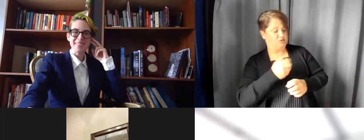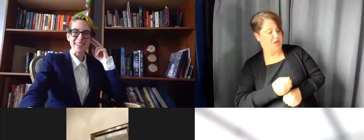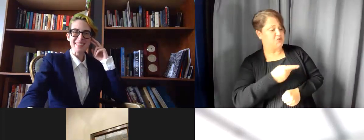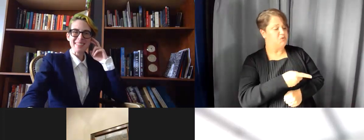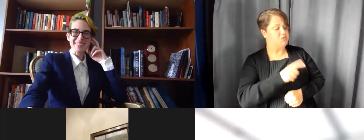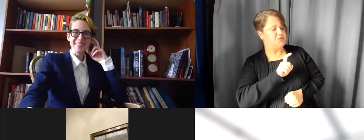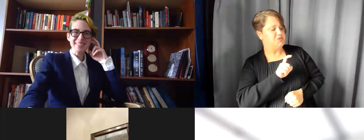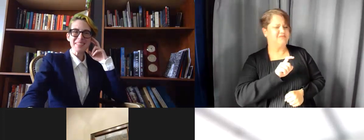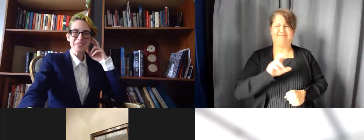Farrah Garland: Yeah.